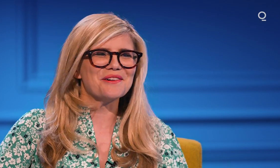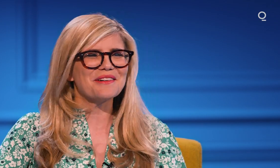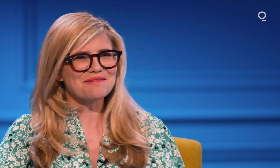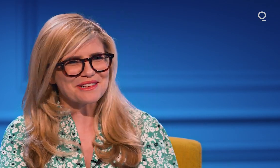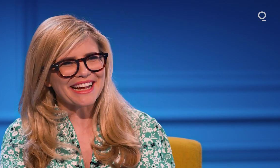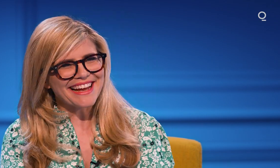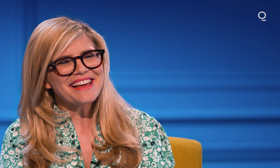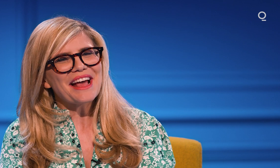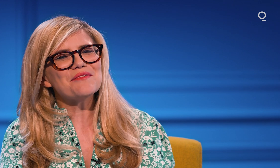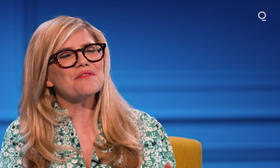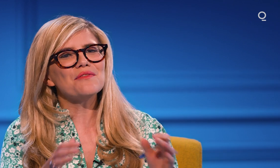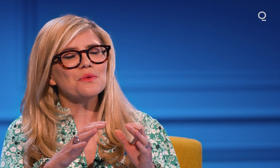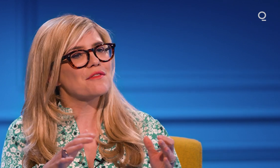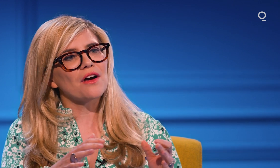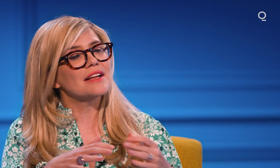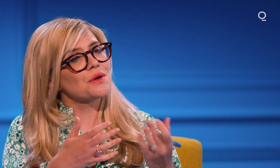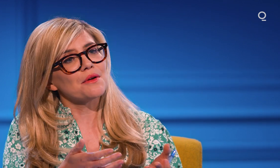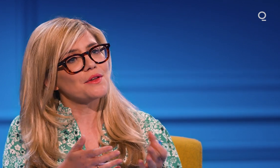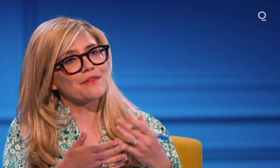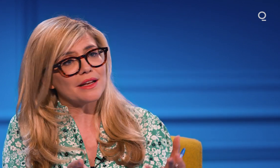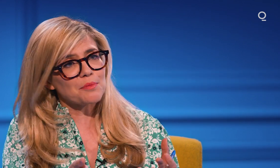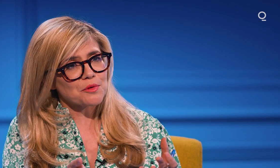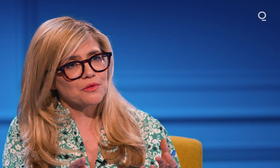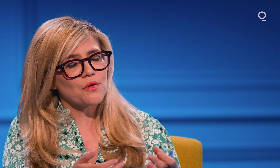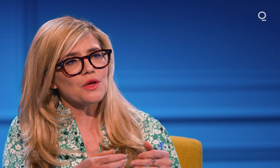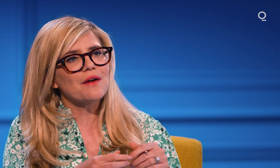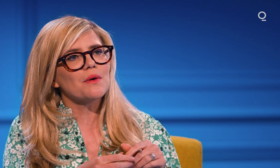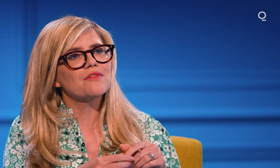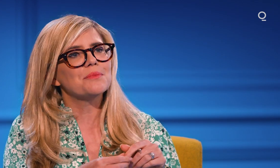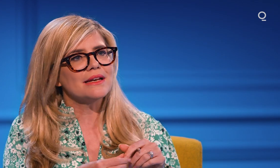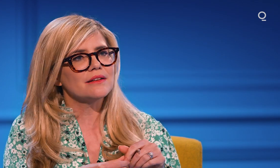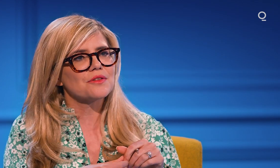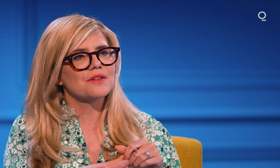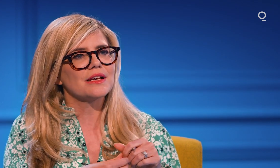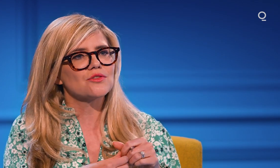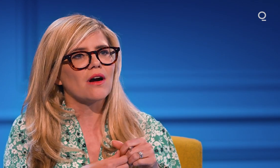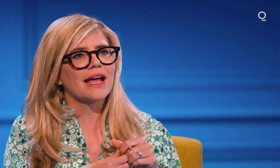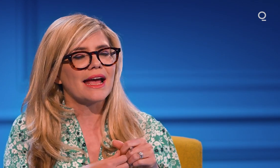That's one way of putting it. Have you ever, I don't know if you, if it is possible for you, have you ever been interested in trying